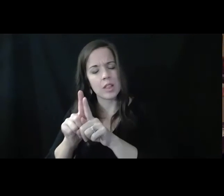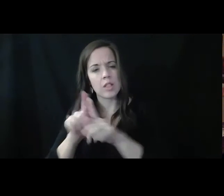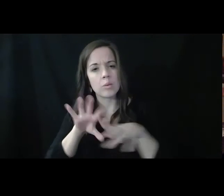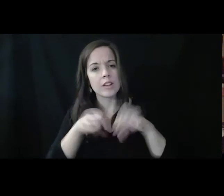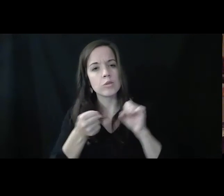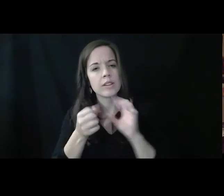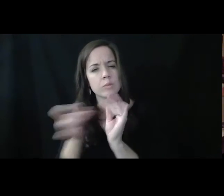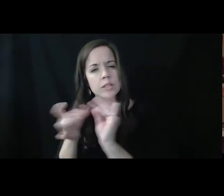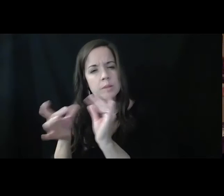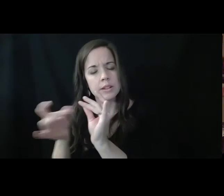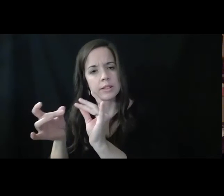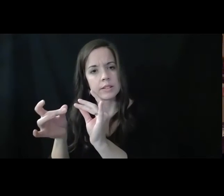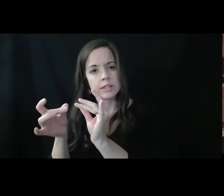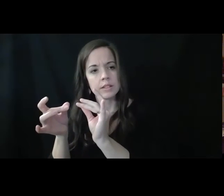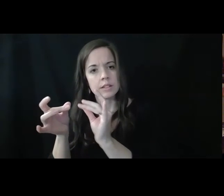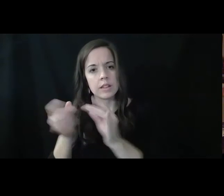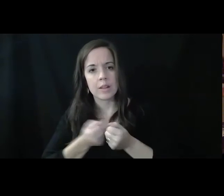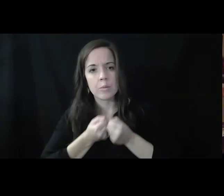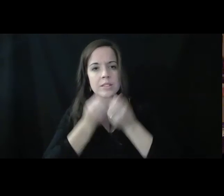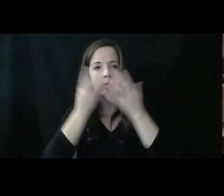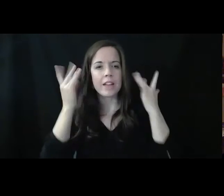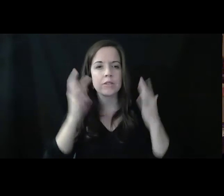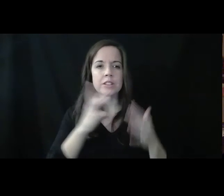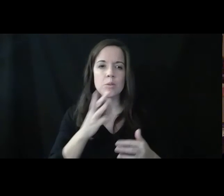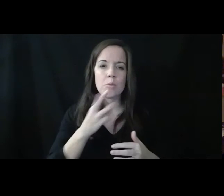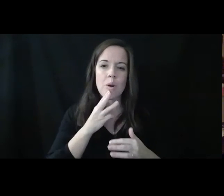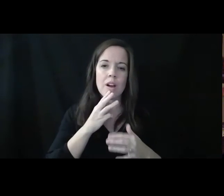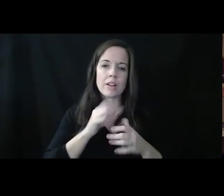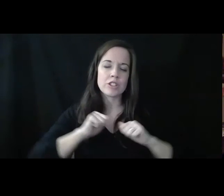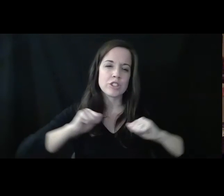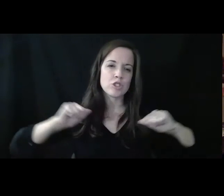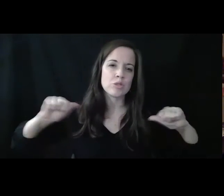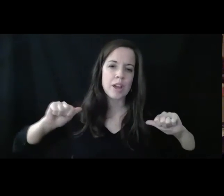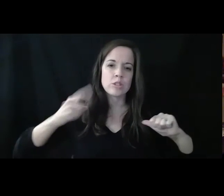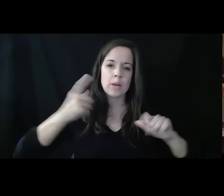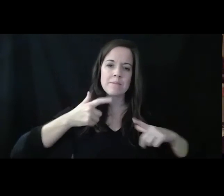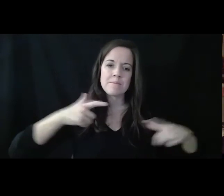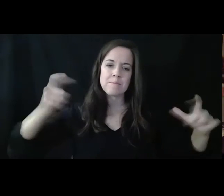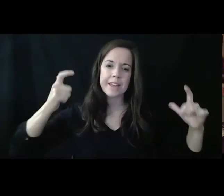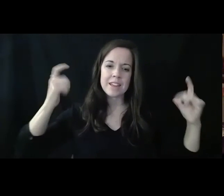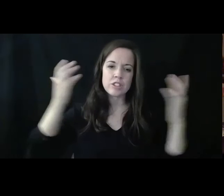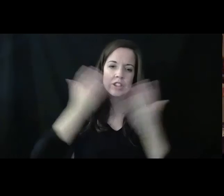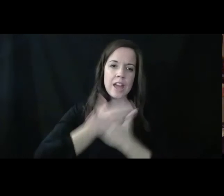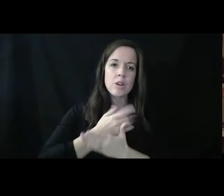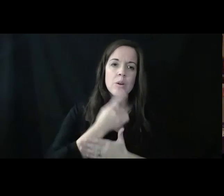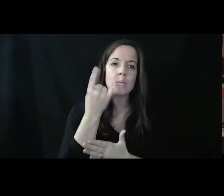and then we splash our face with water and stretch, one big shadow and one small. Thank you!